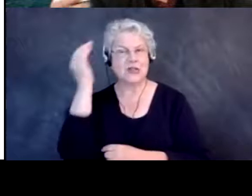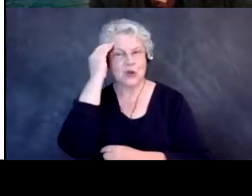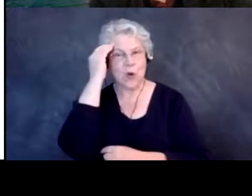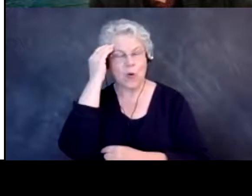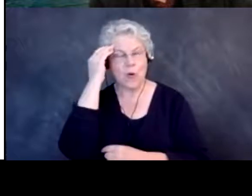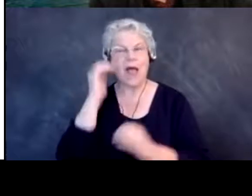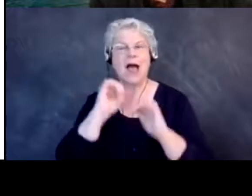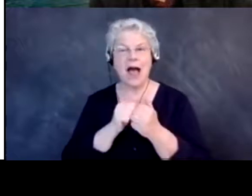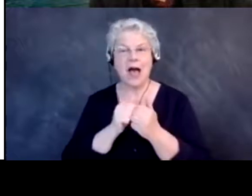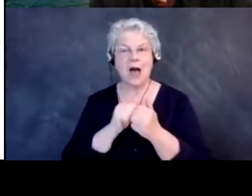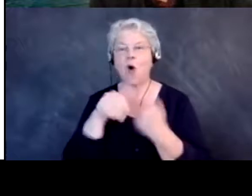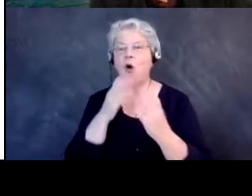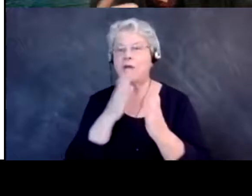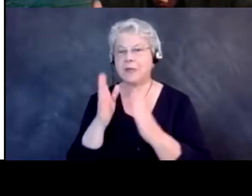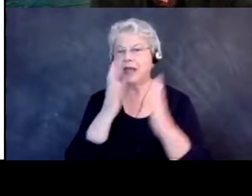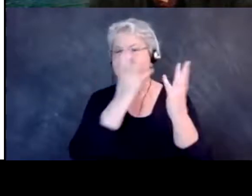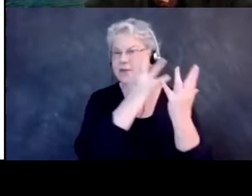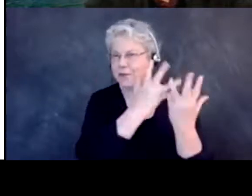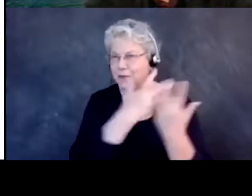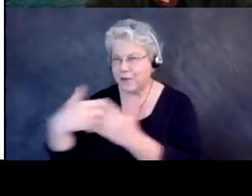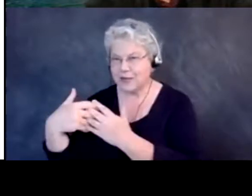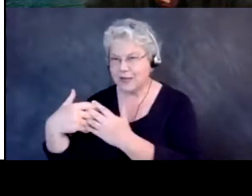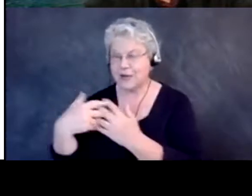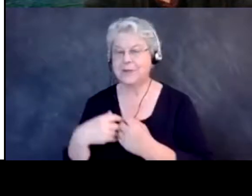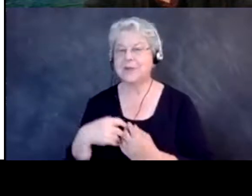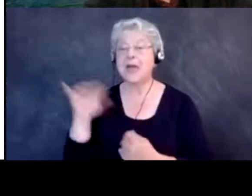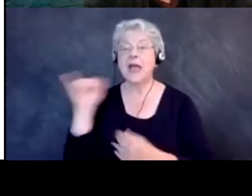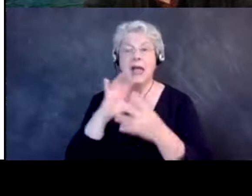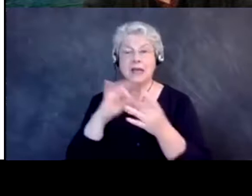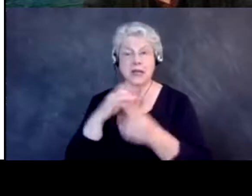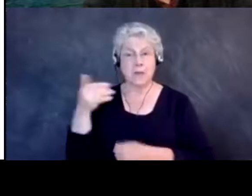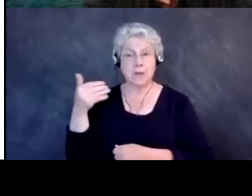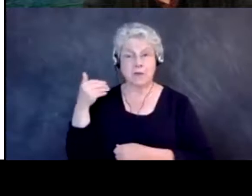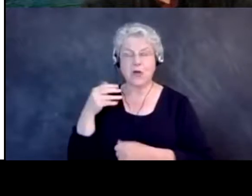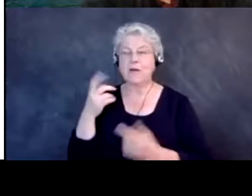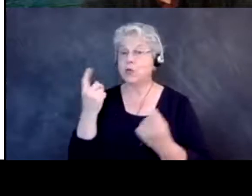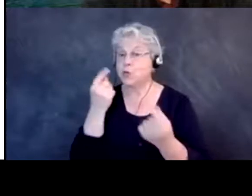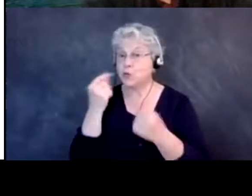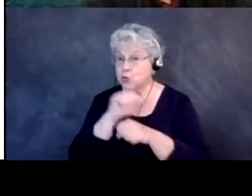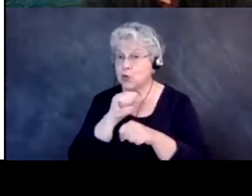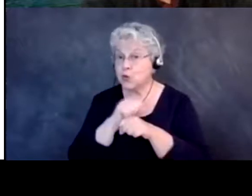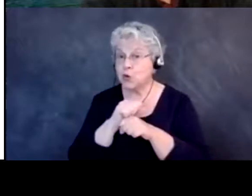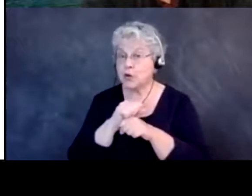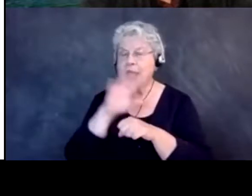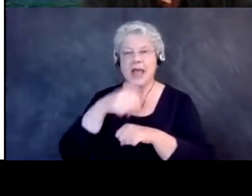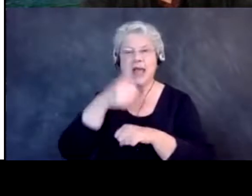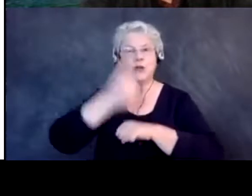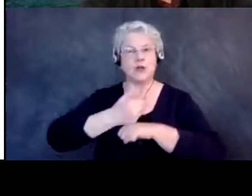fit together. Like I had mentioned before, if you do the work, and you put together your planning